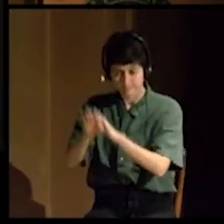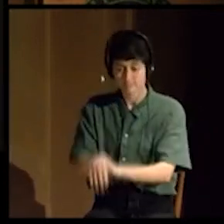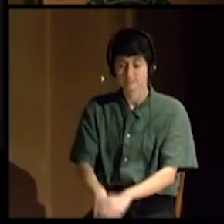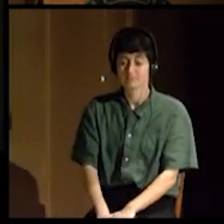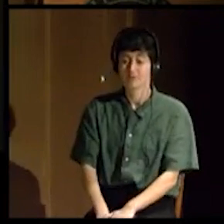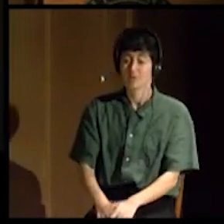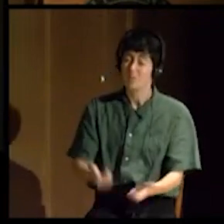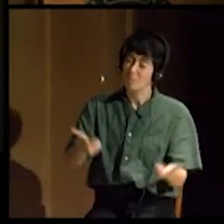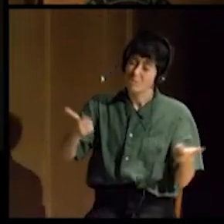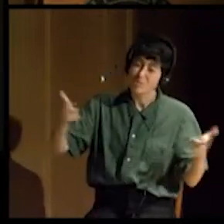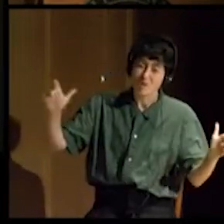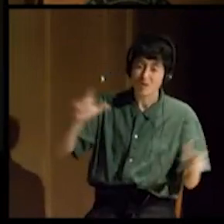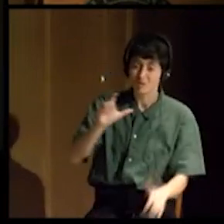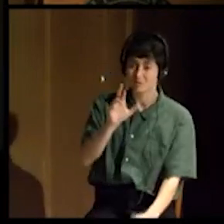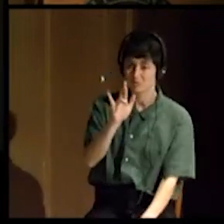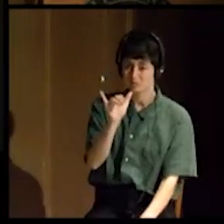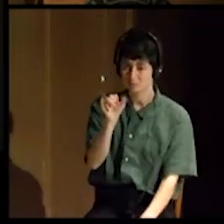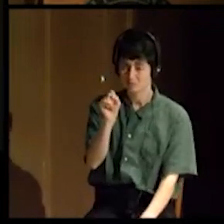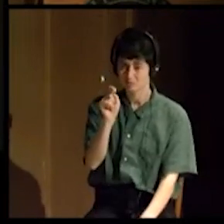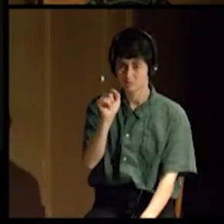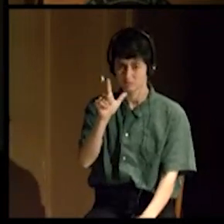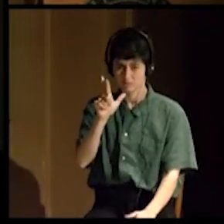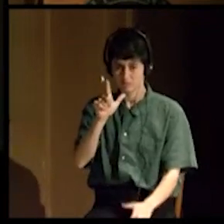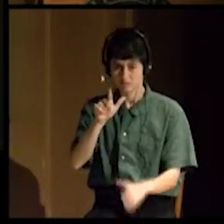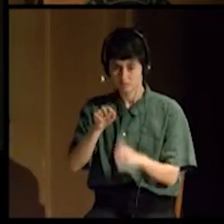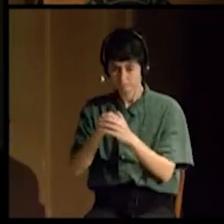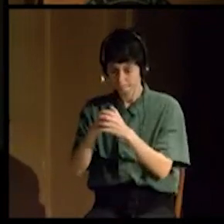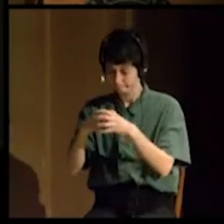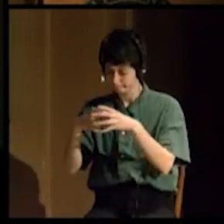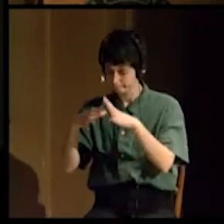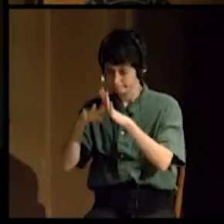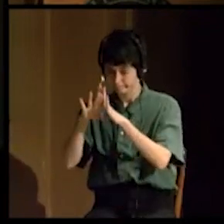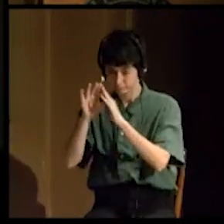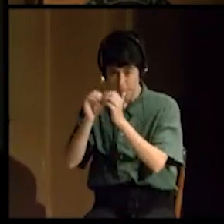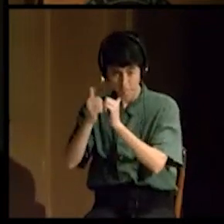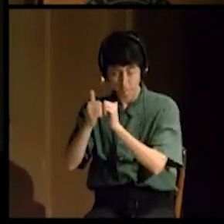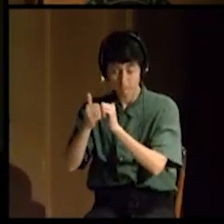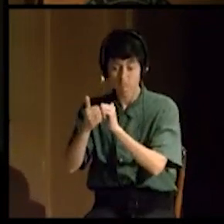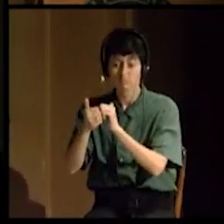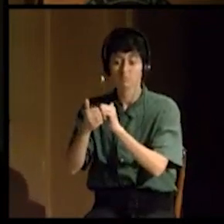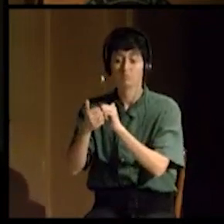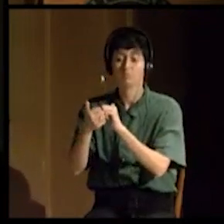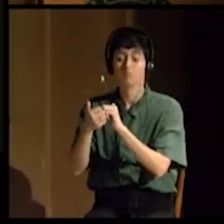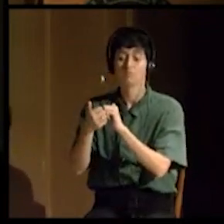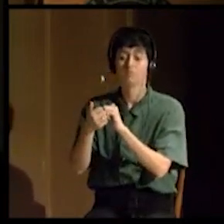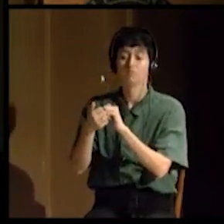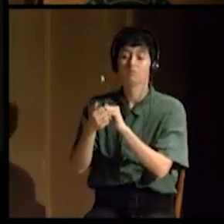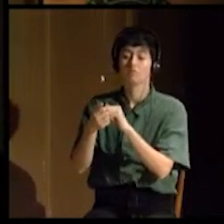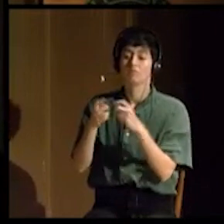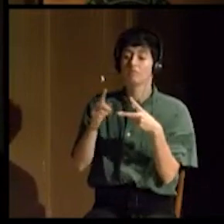if you think about the different mechanisms you have in nature, the first one is maybe you could grow it if you had a lot of time, right?